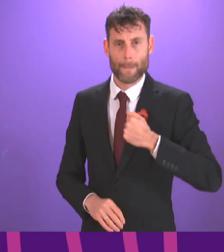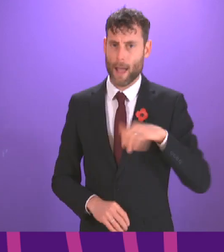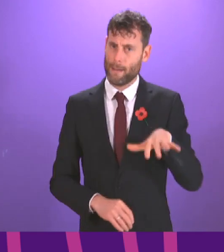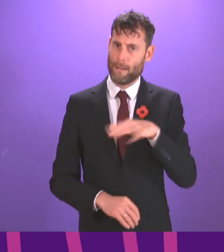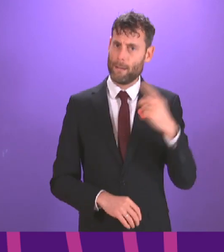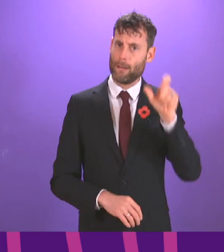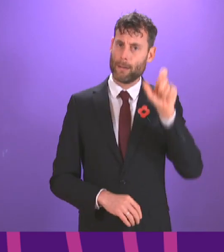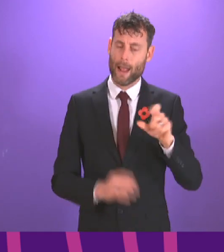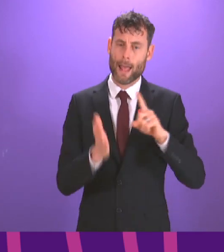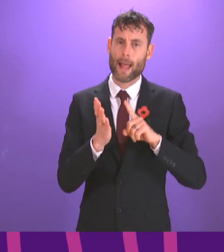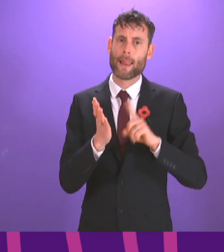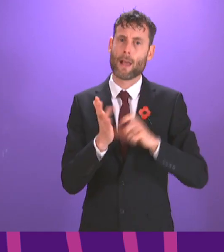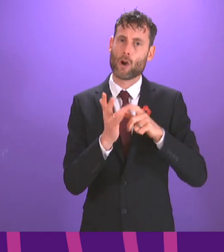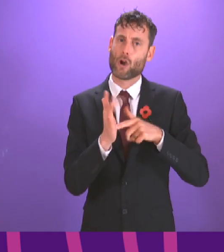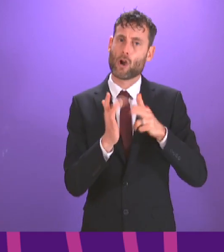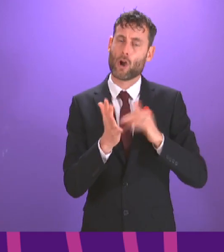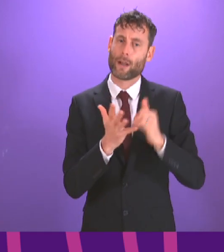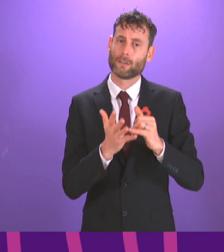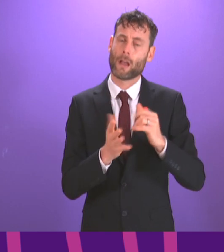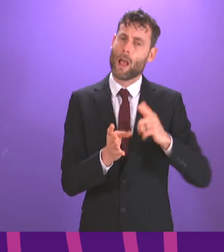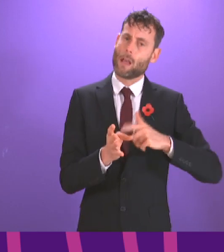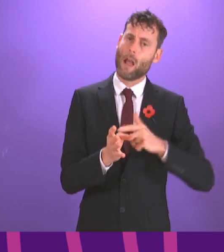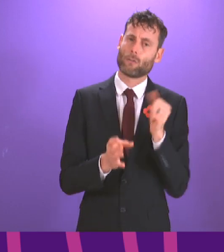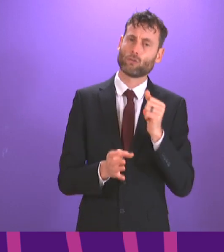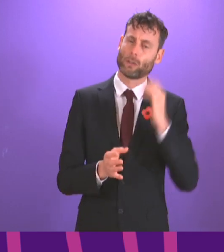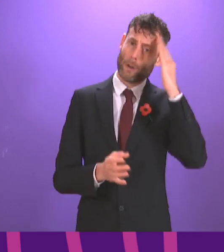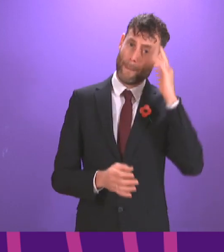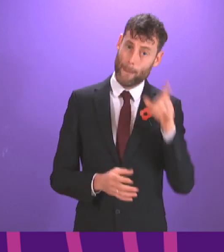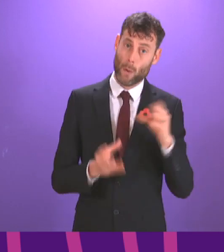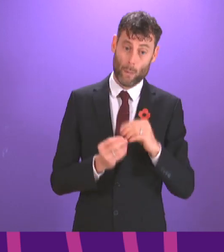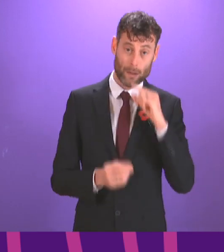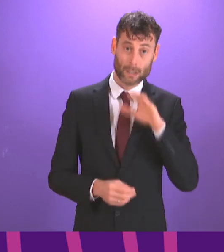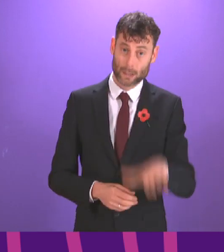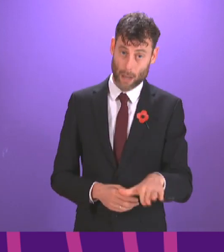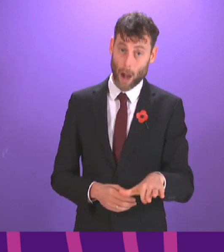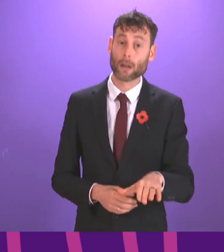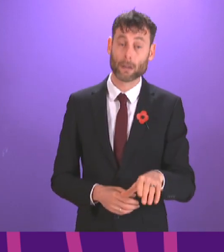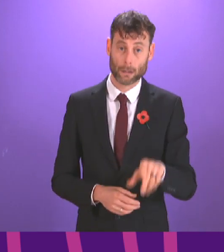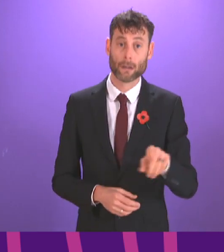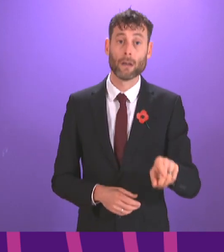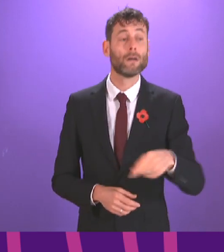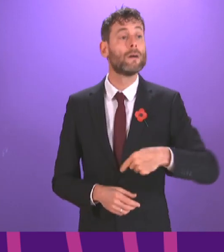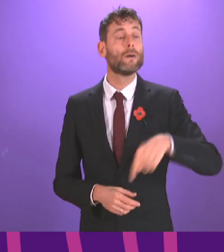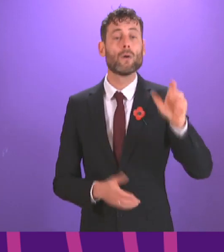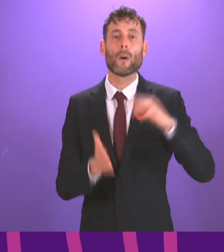Leigha Collins, both at First Minister’s questions and with ministers. Leigha is a young Scottish mum who, along with her infant son, was sent back to Malta by a Scottish